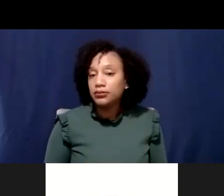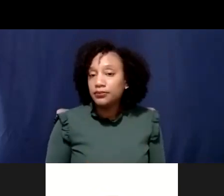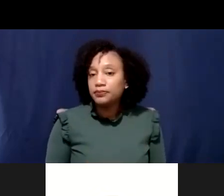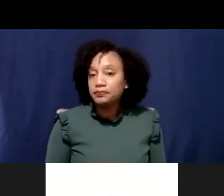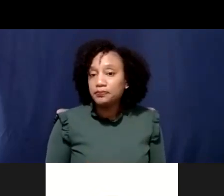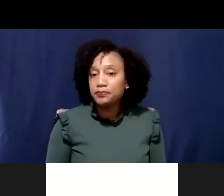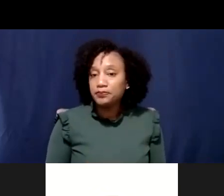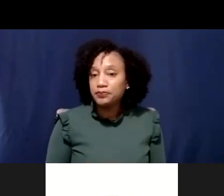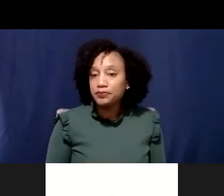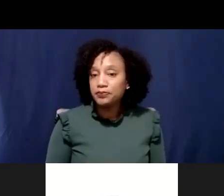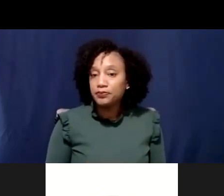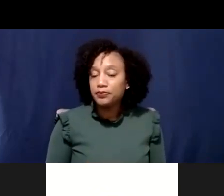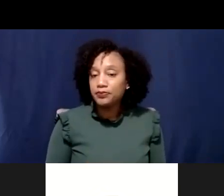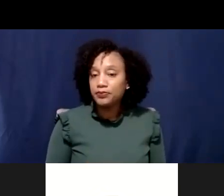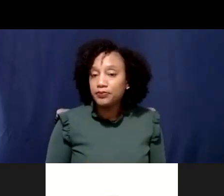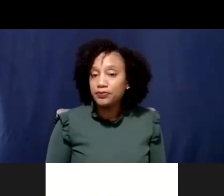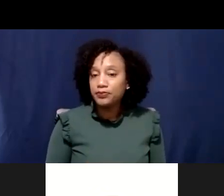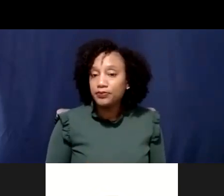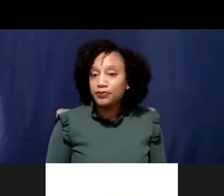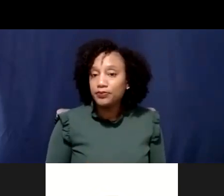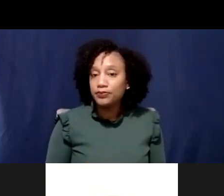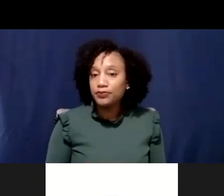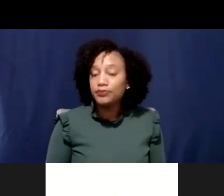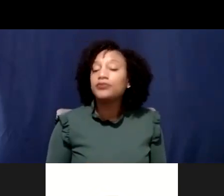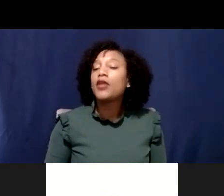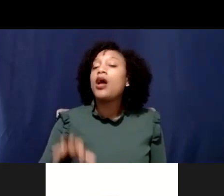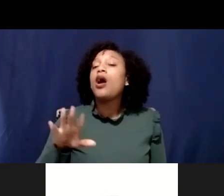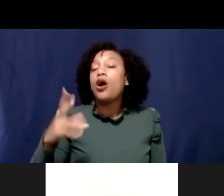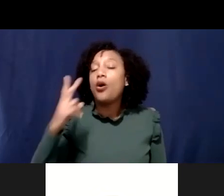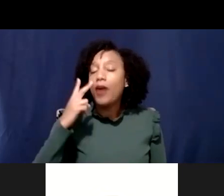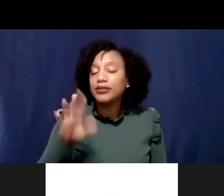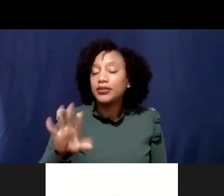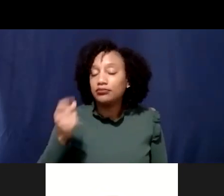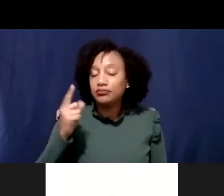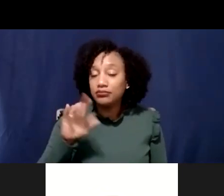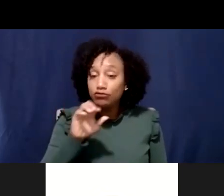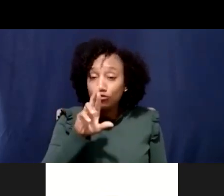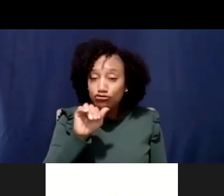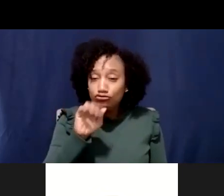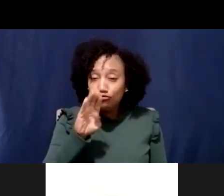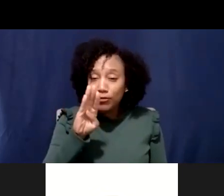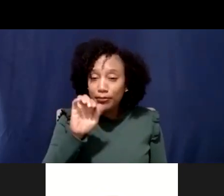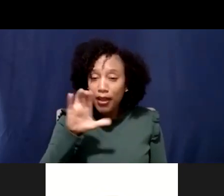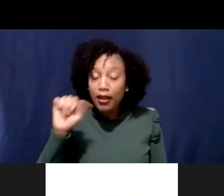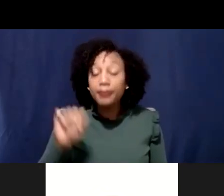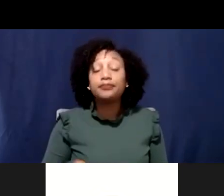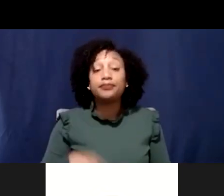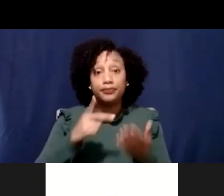I wonder, oh, okay, I see there's part one here. So from Rebecca, would a project that has gotten funding